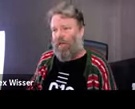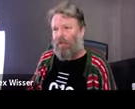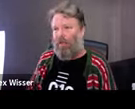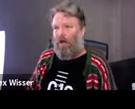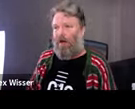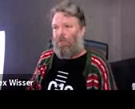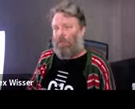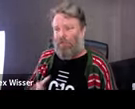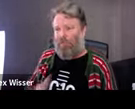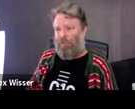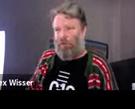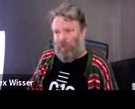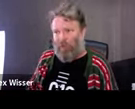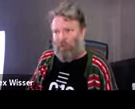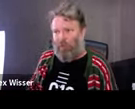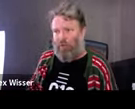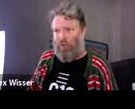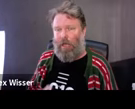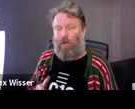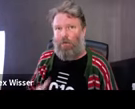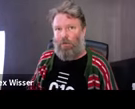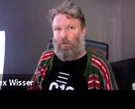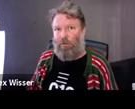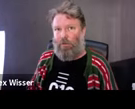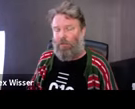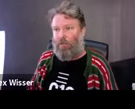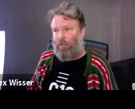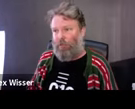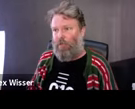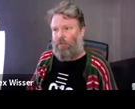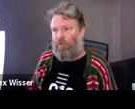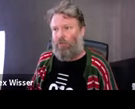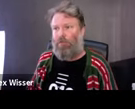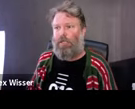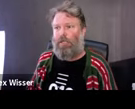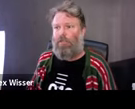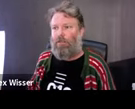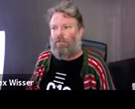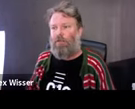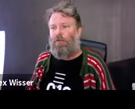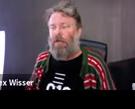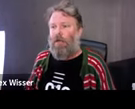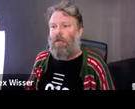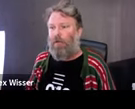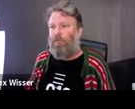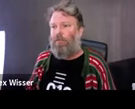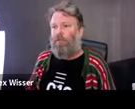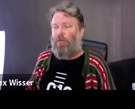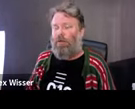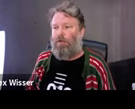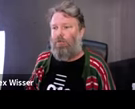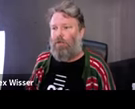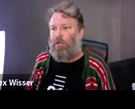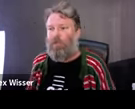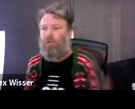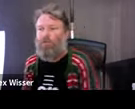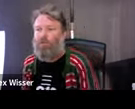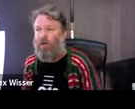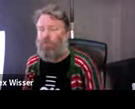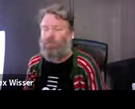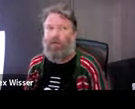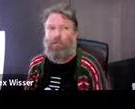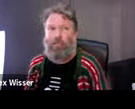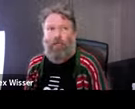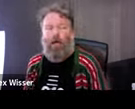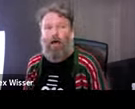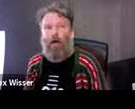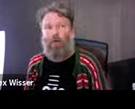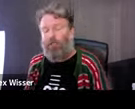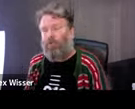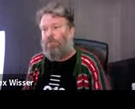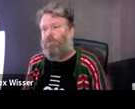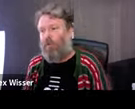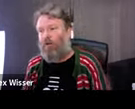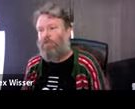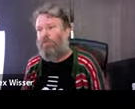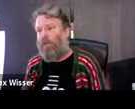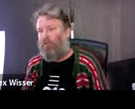fellowship itself is actually that. I'm working with Scotia and Gen Ray,